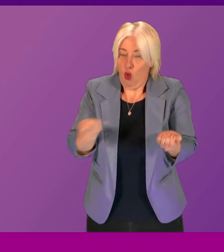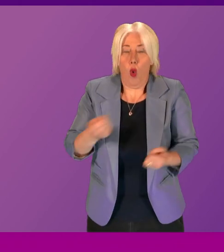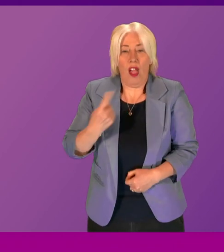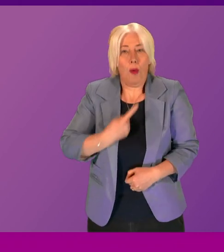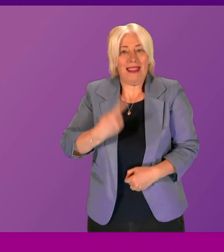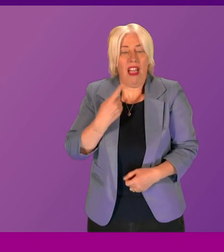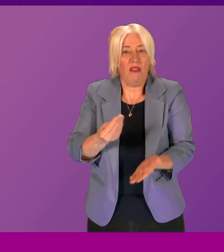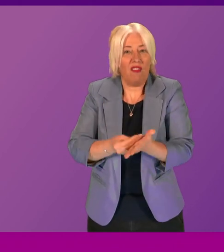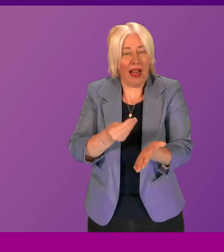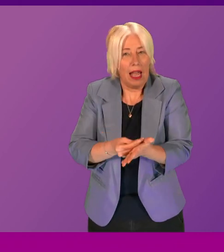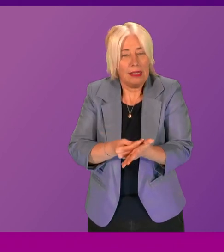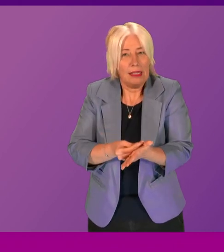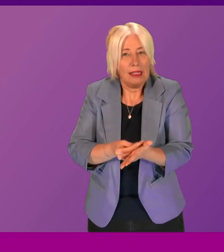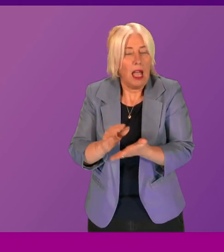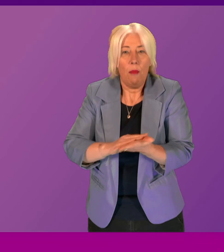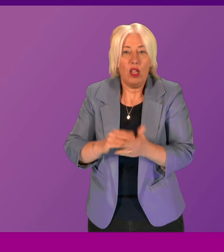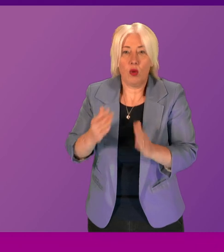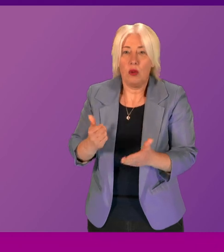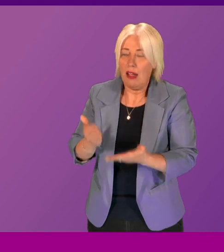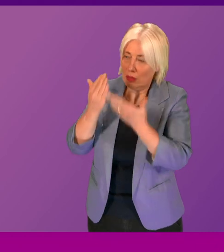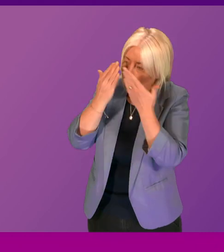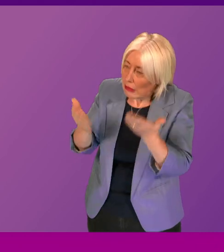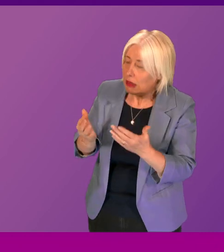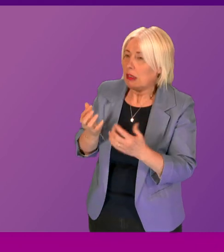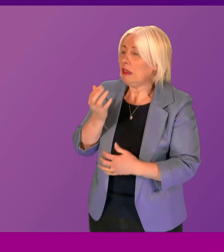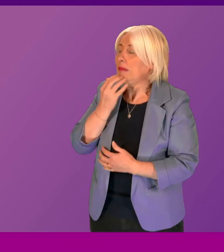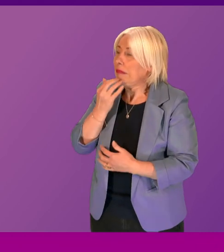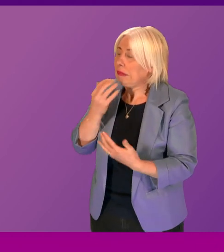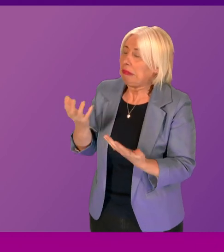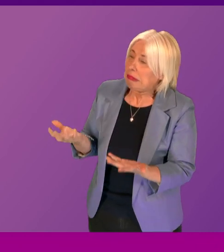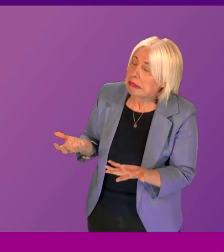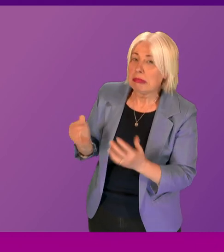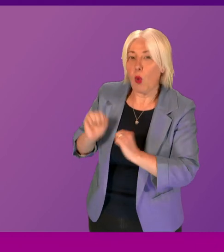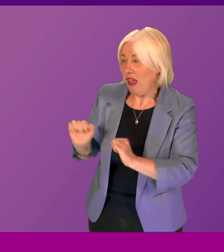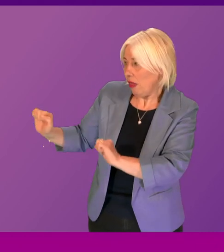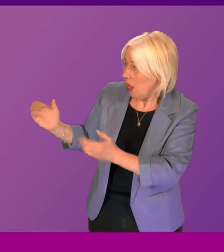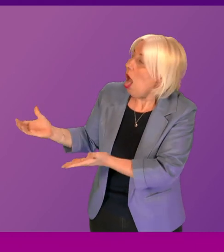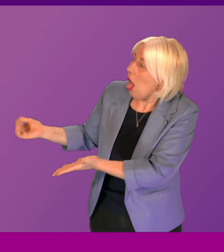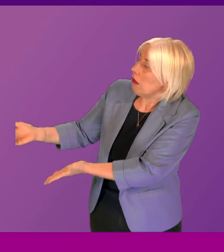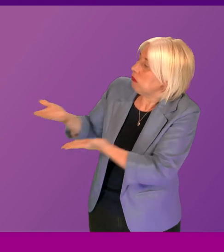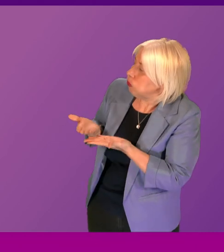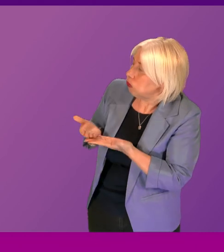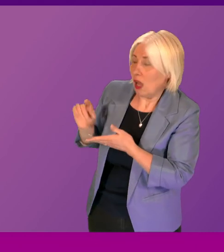be beholden to cruel Westminster Governments that continue to cut our budget.